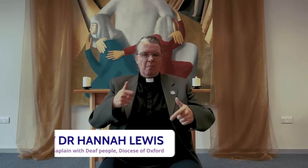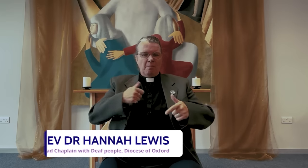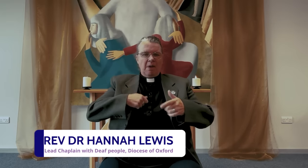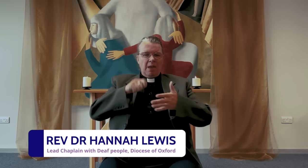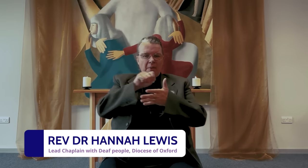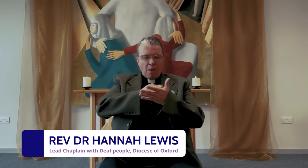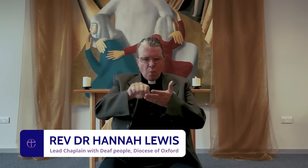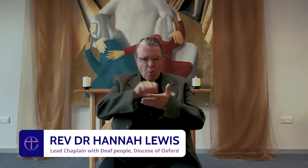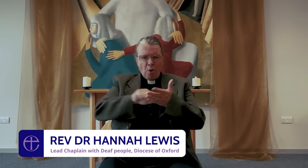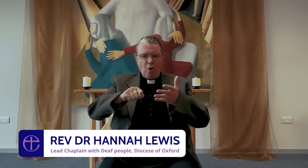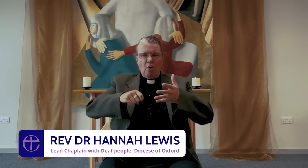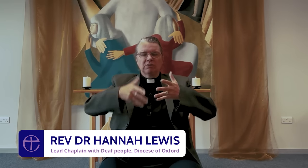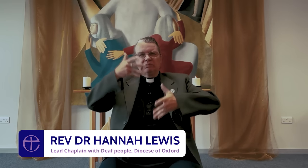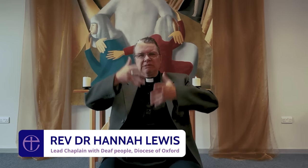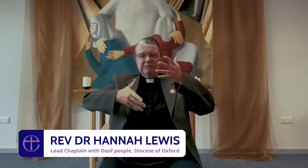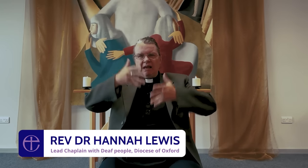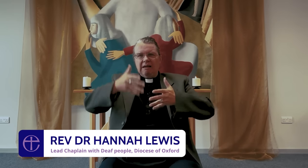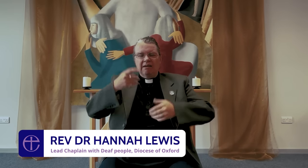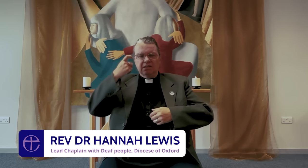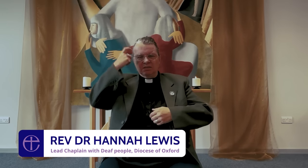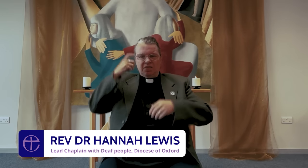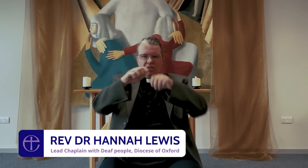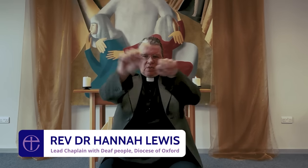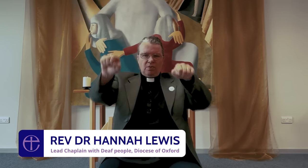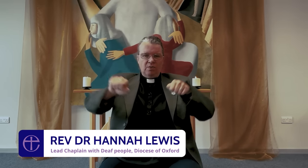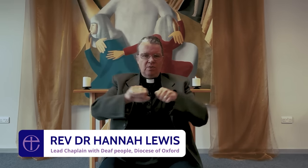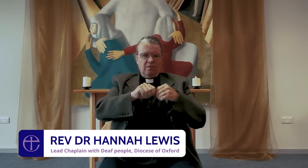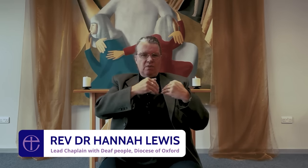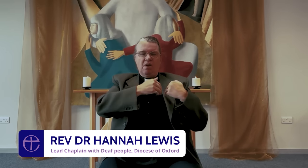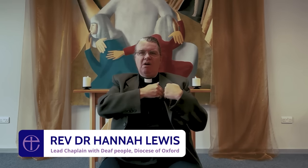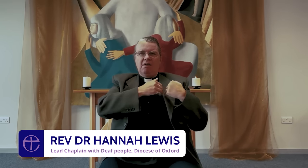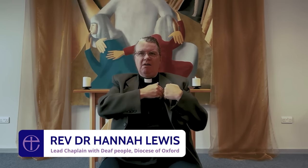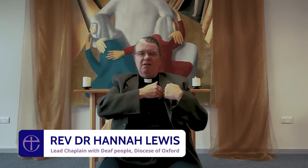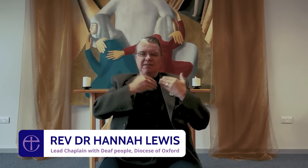May my words and signs and the thoughts of all our hearts